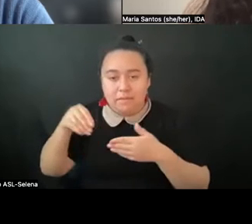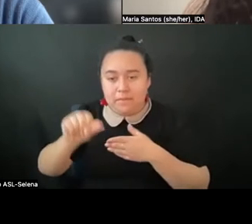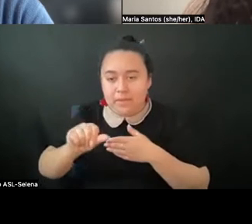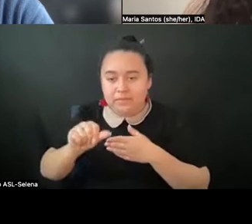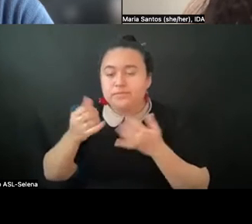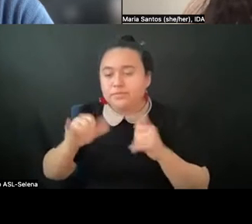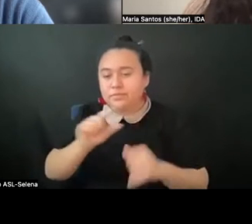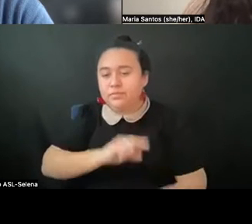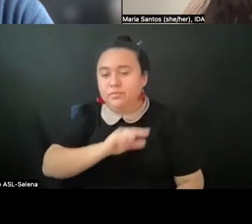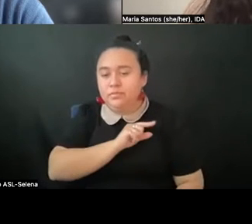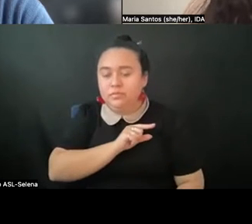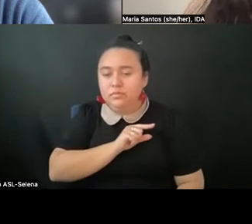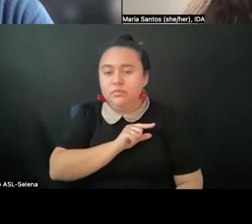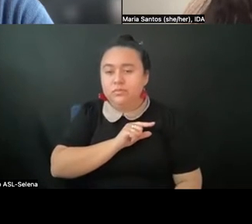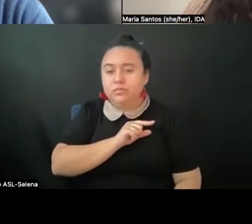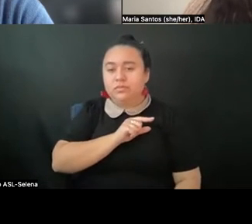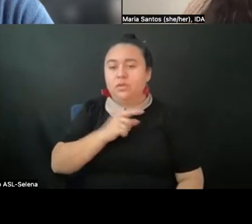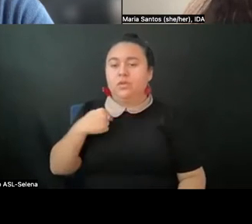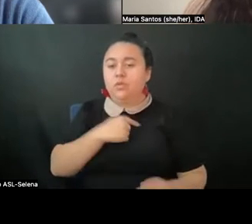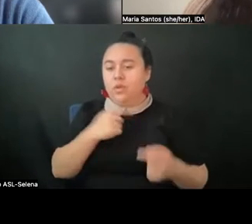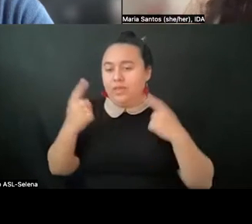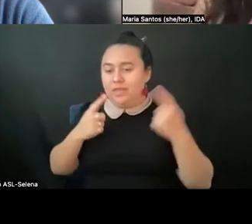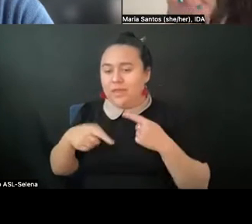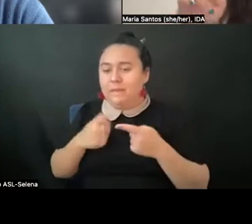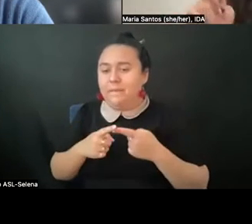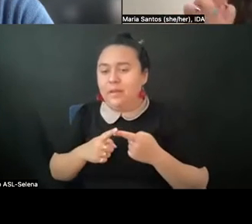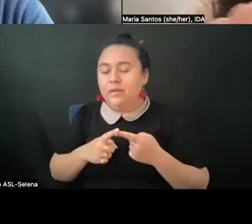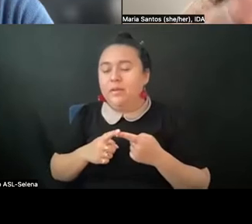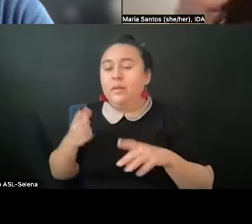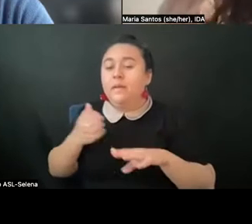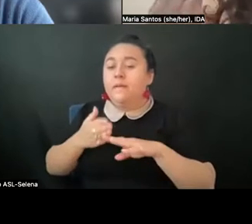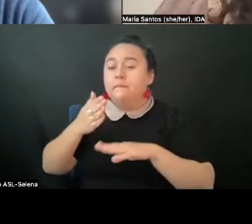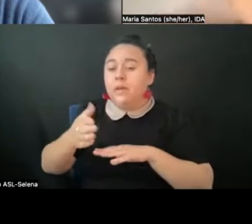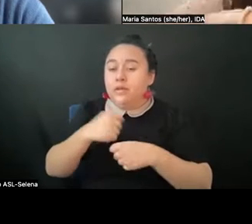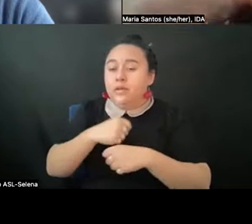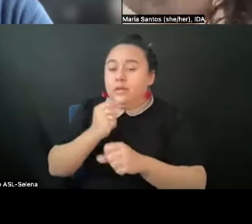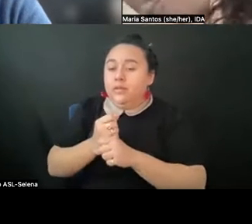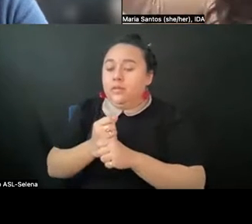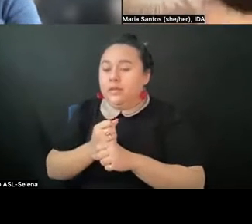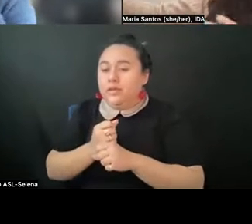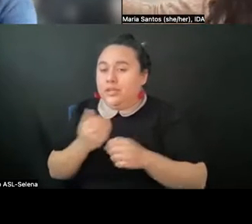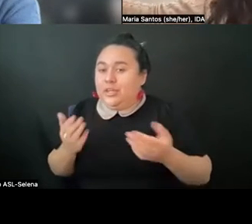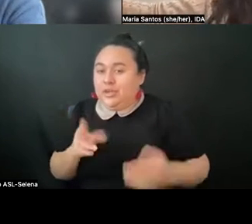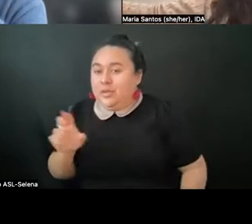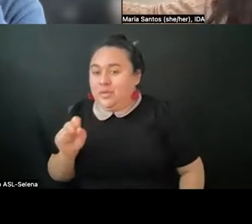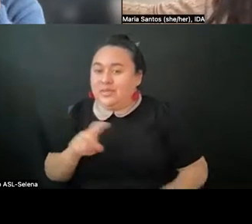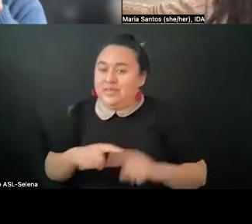qualify. And we are thinking about post production is different in the United States than it is outside of the United States.